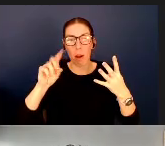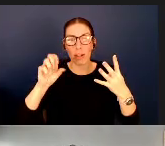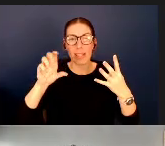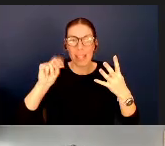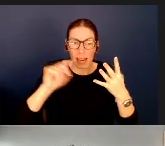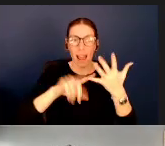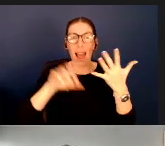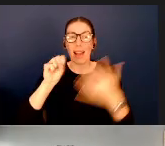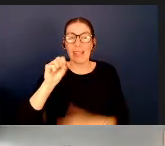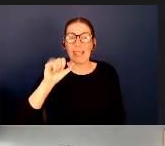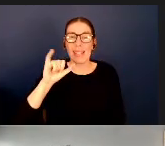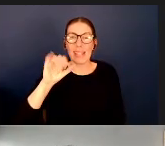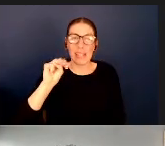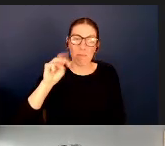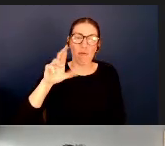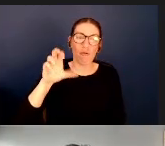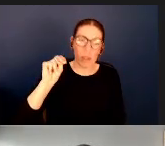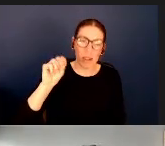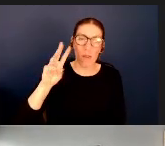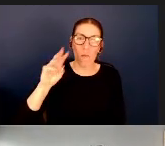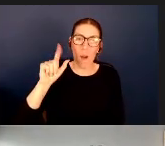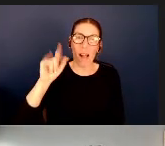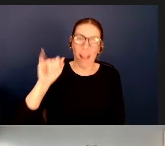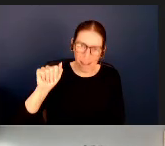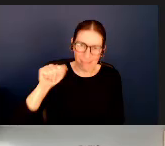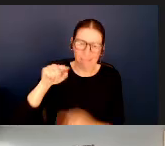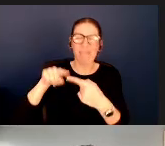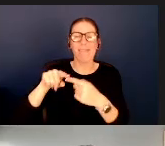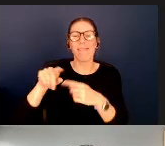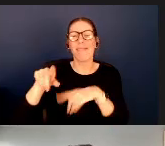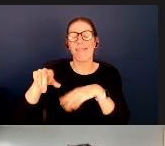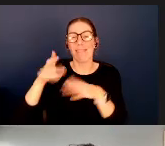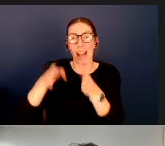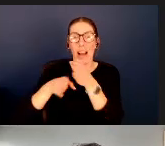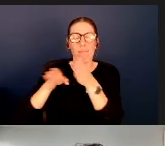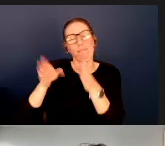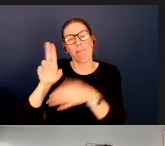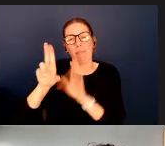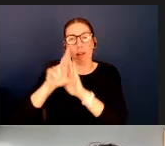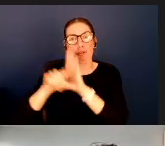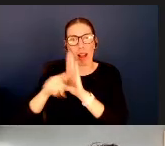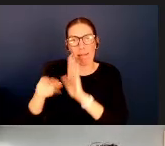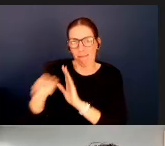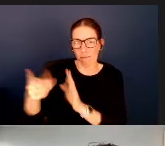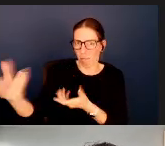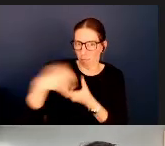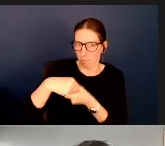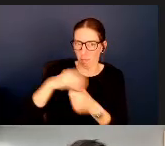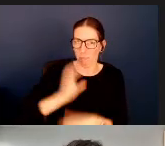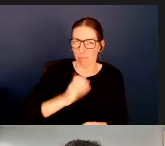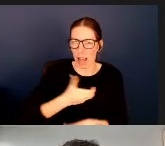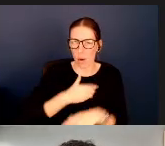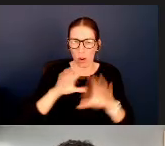who I worked with. And this work is really looking at access to care among children with